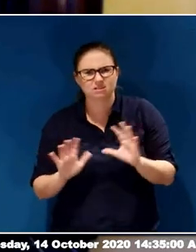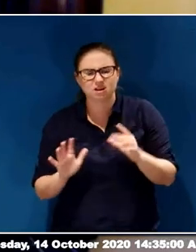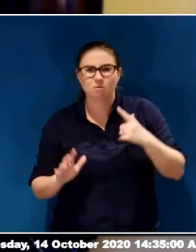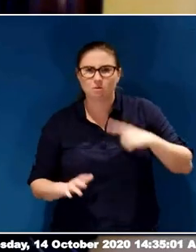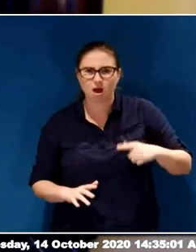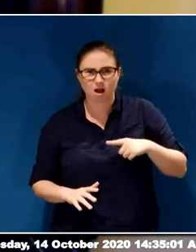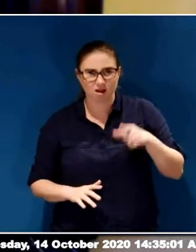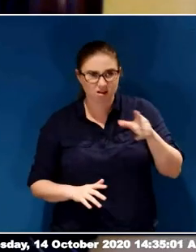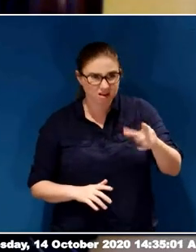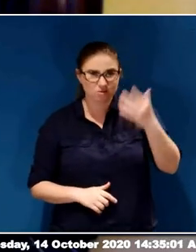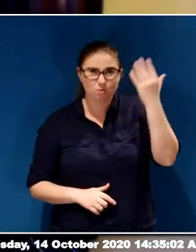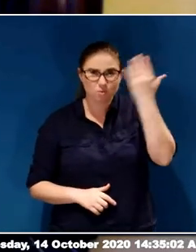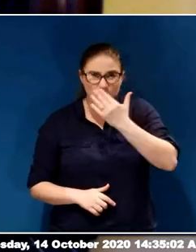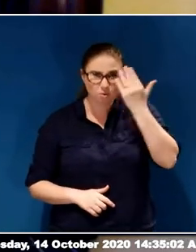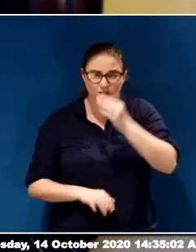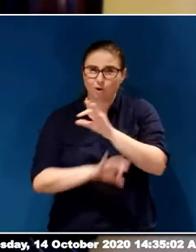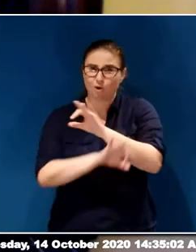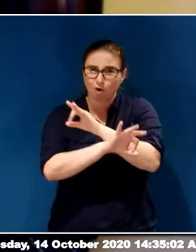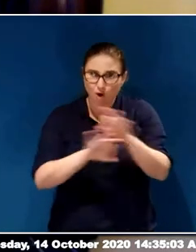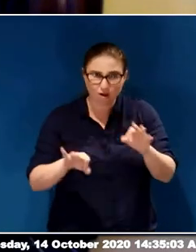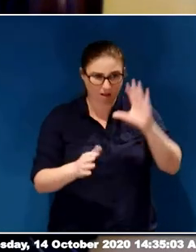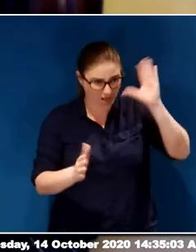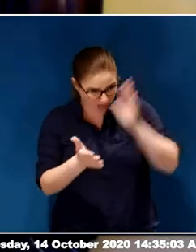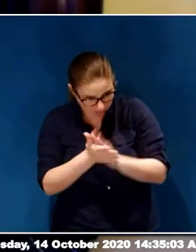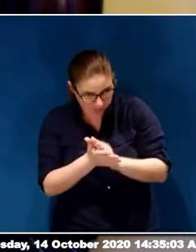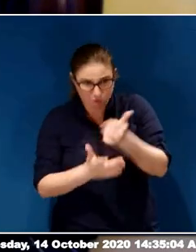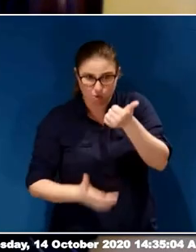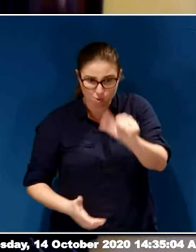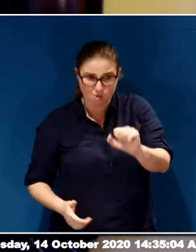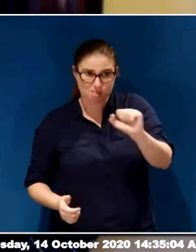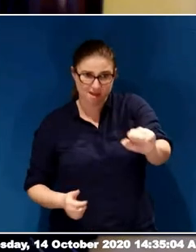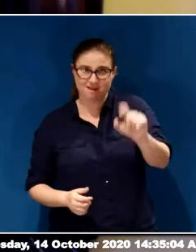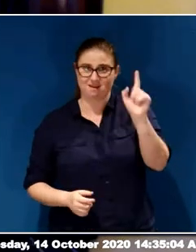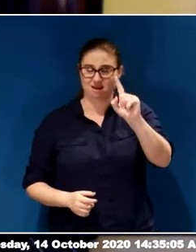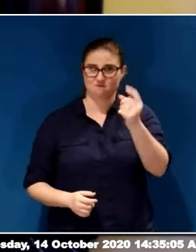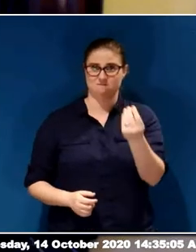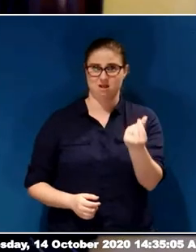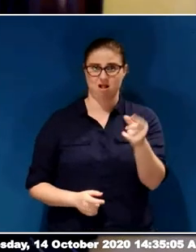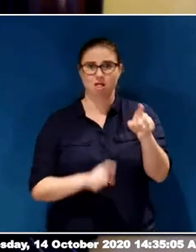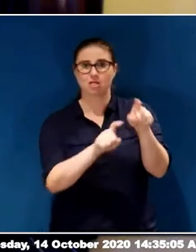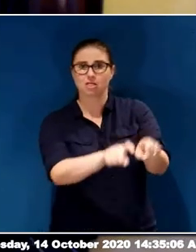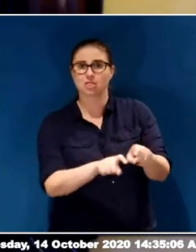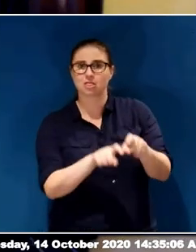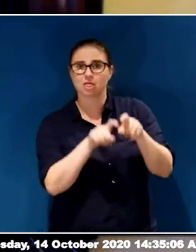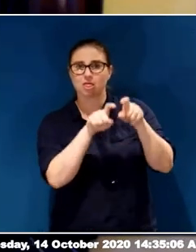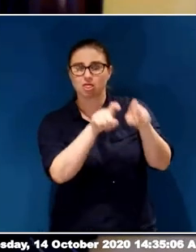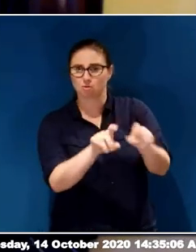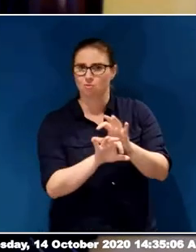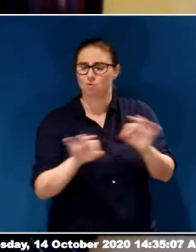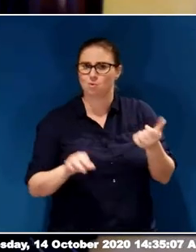limits of their existing funding. And given that we know that students are being discouraged to enrol on the basis